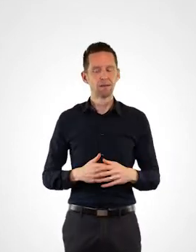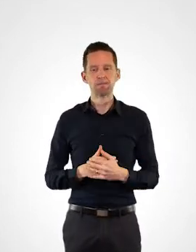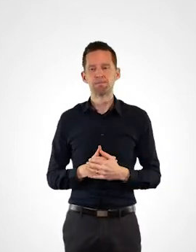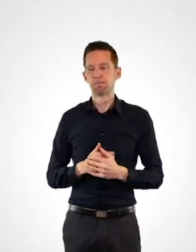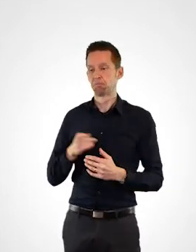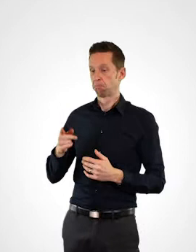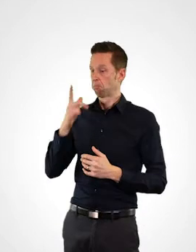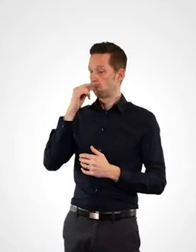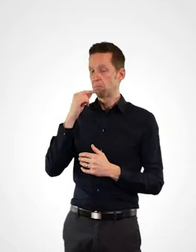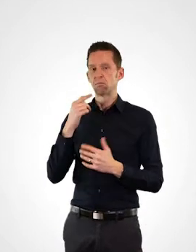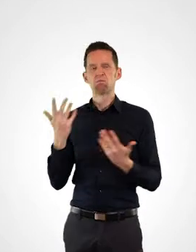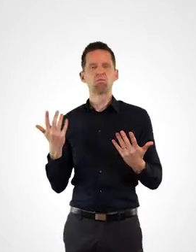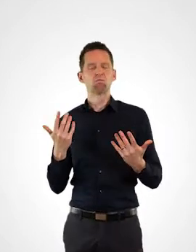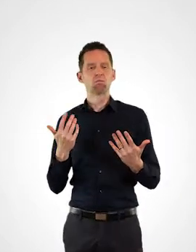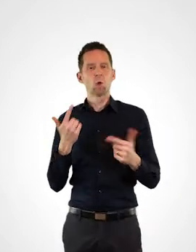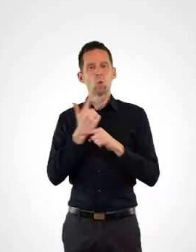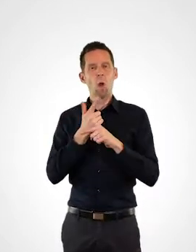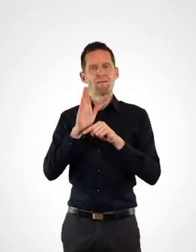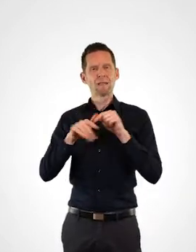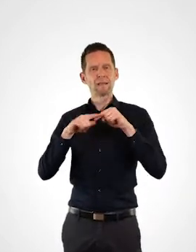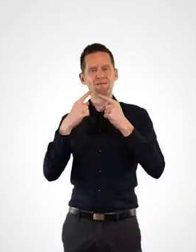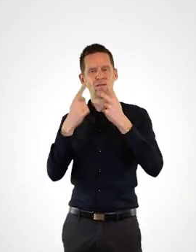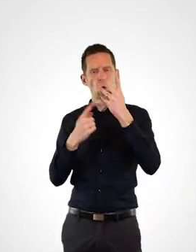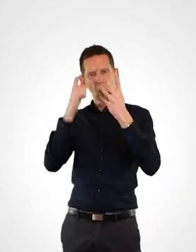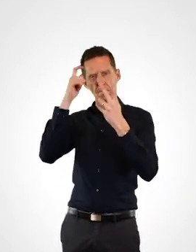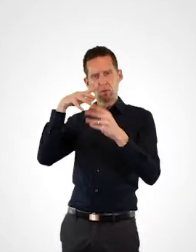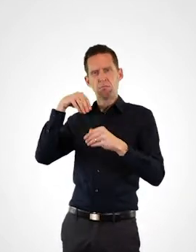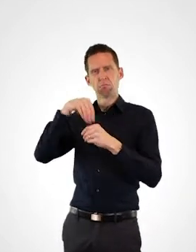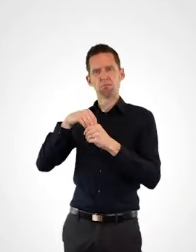and they're able to talk about various different concepts